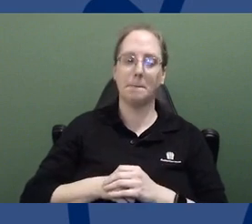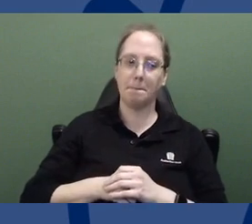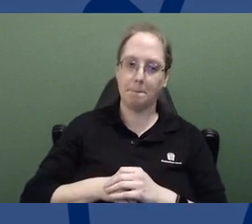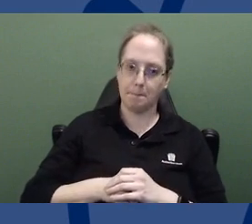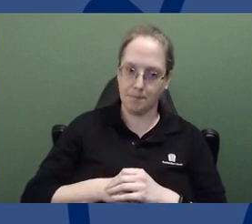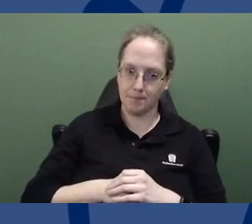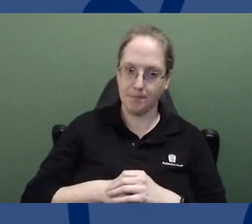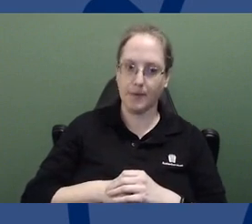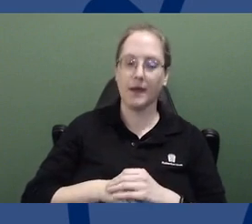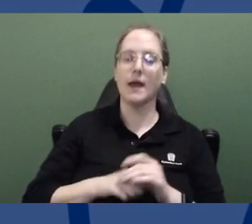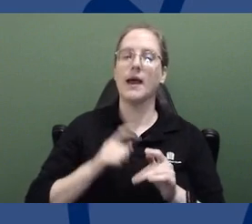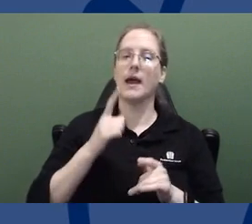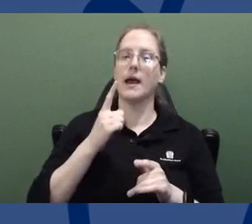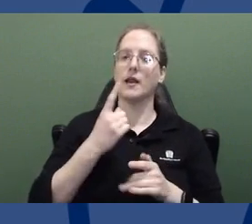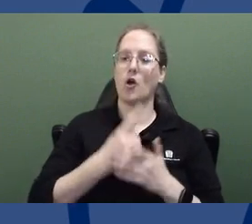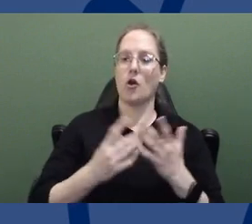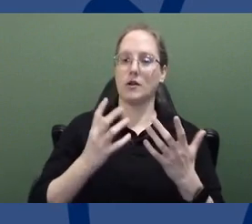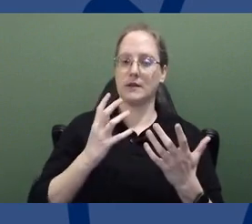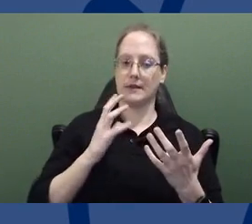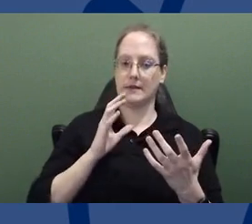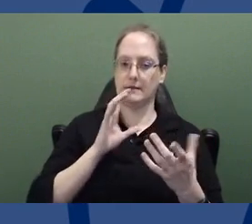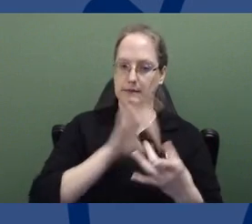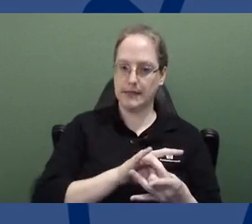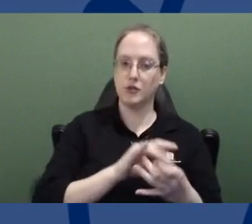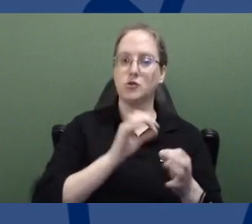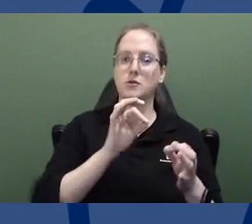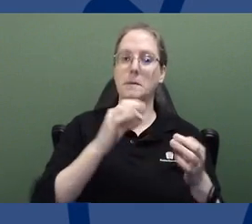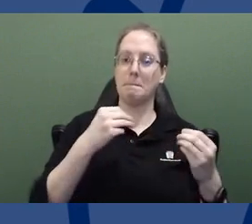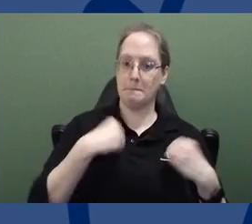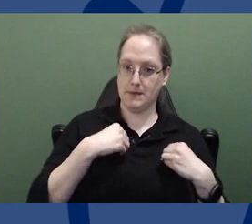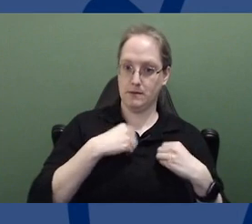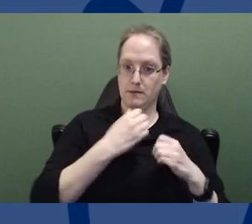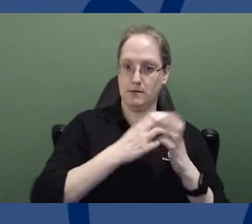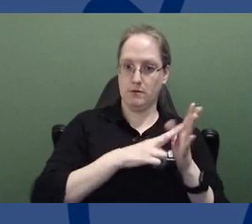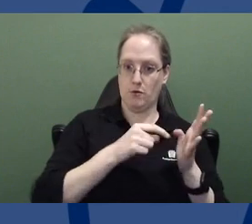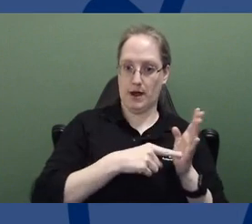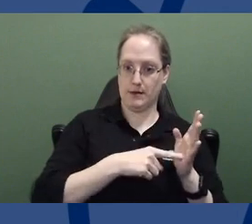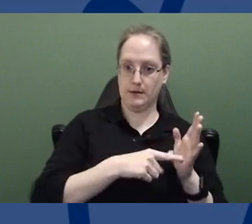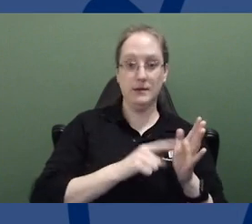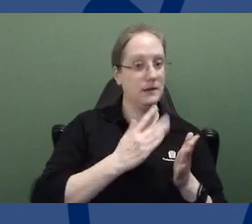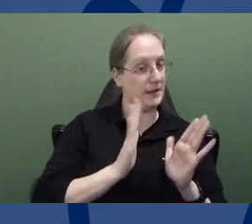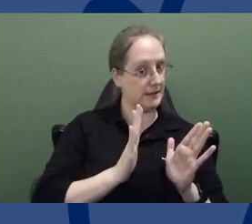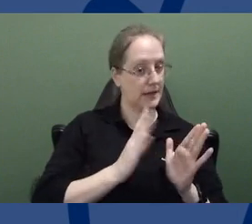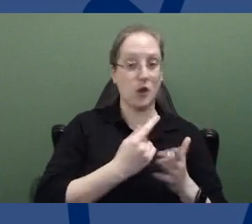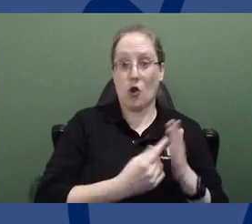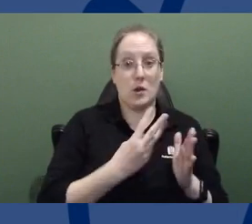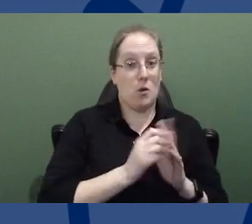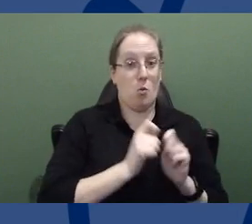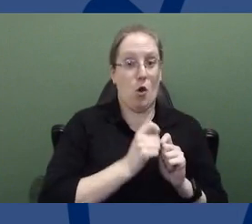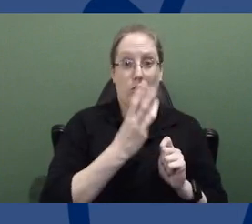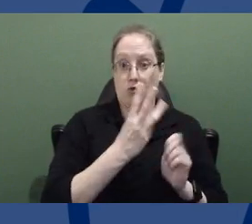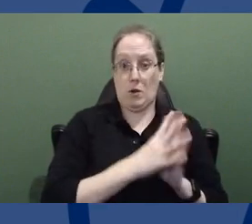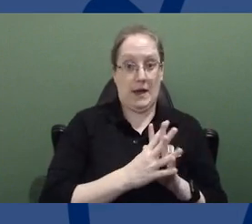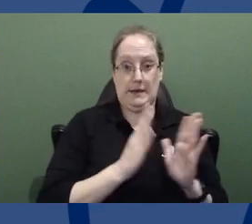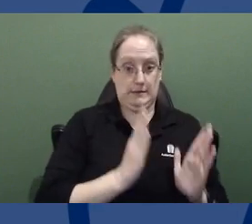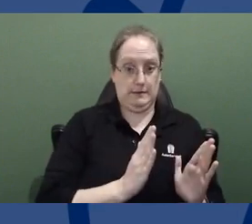again, for the business grant. And there's only three weeks there anyway. So I guess,